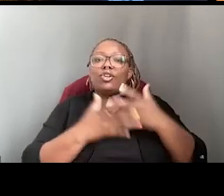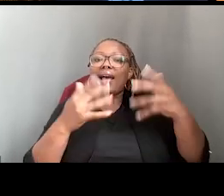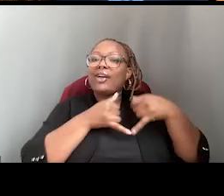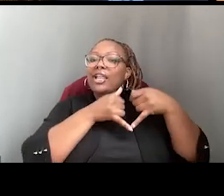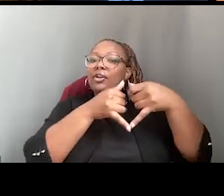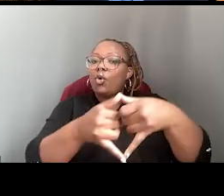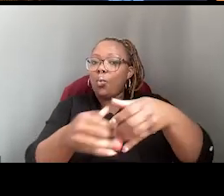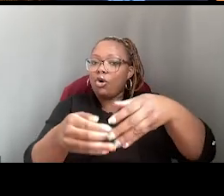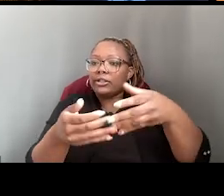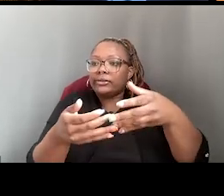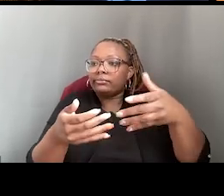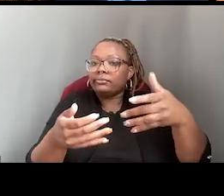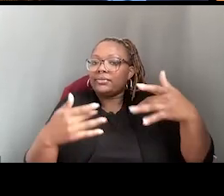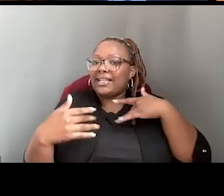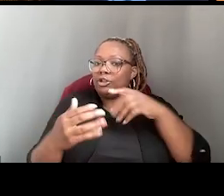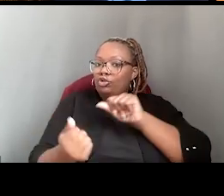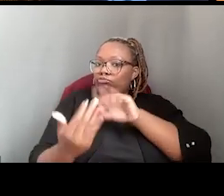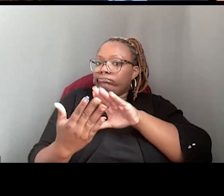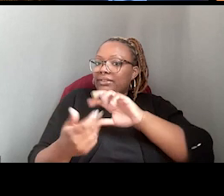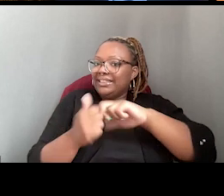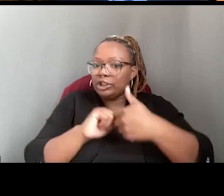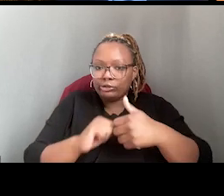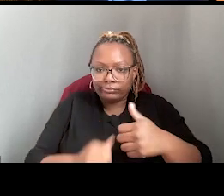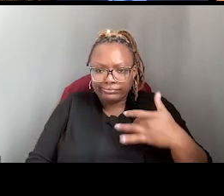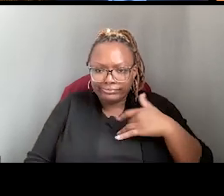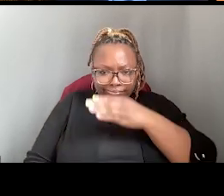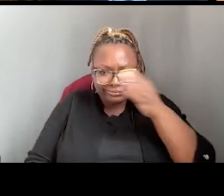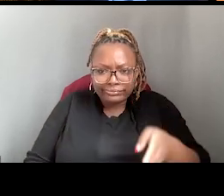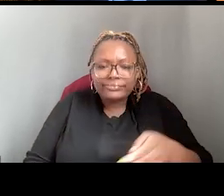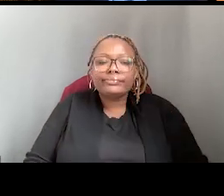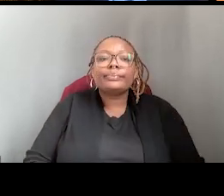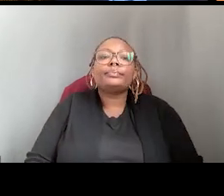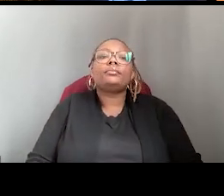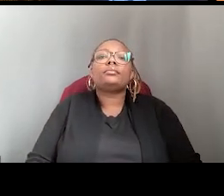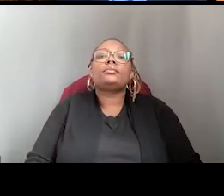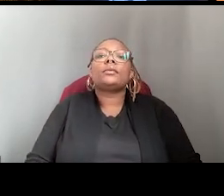So the only thing that you really need to know is that you should be spending